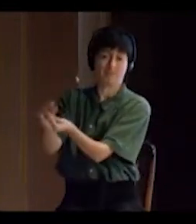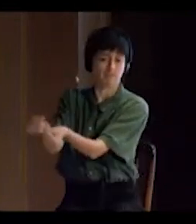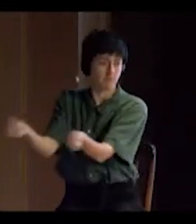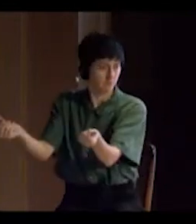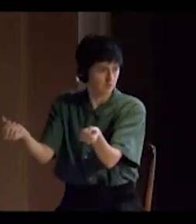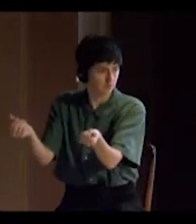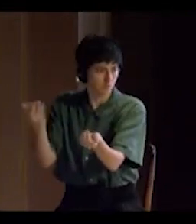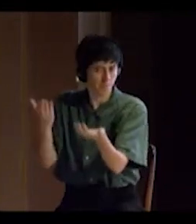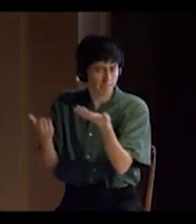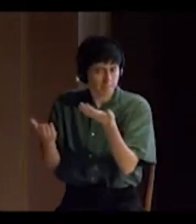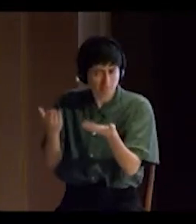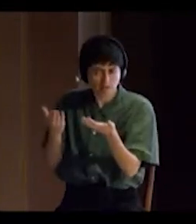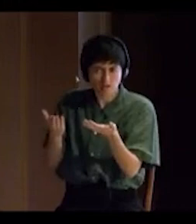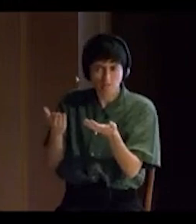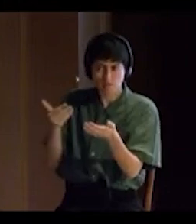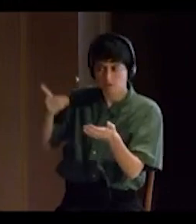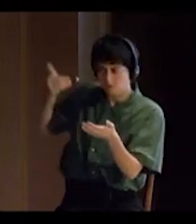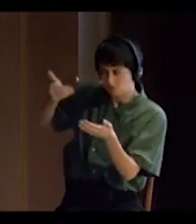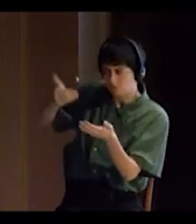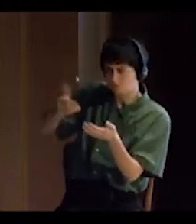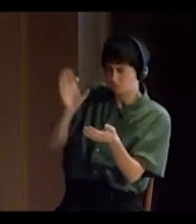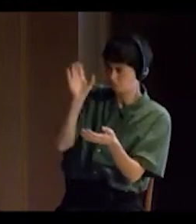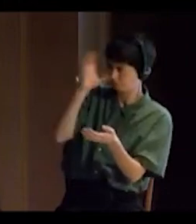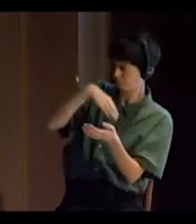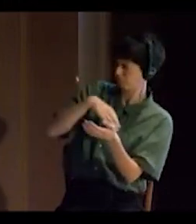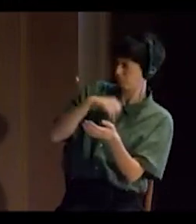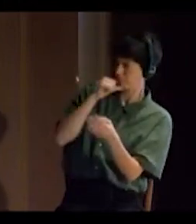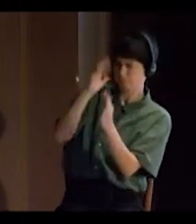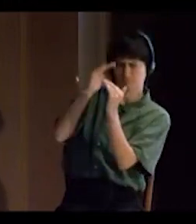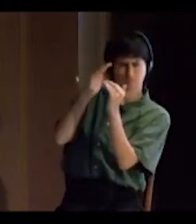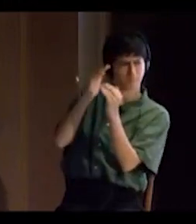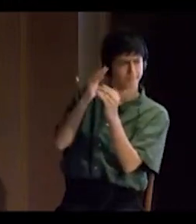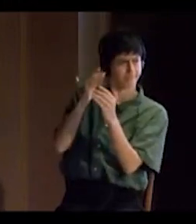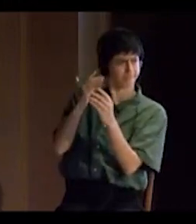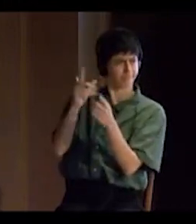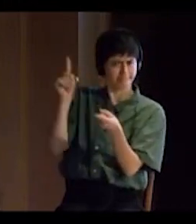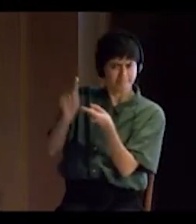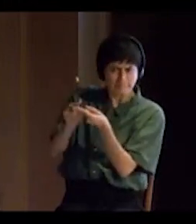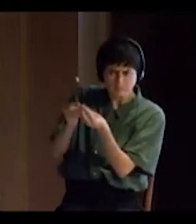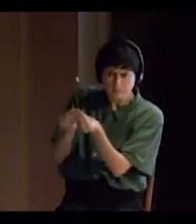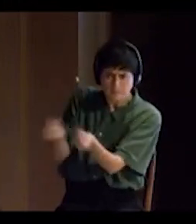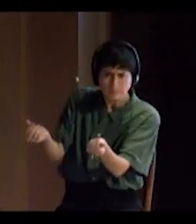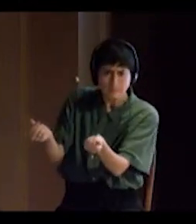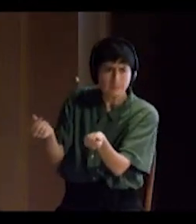that factor and with the biomarker research that is now possible. I just wondered